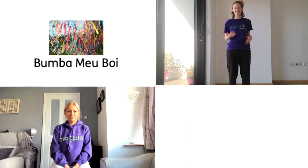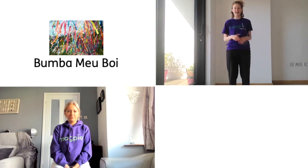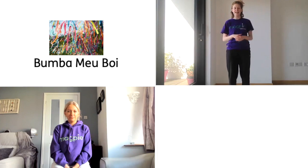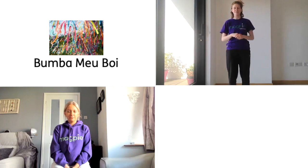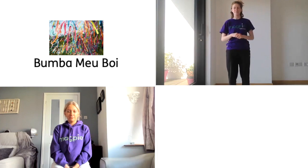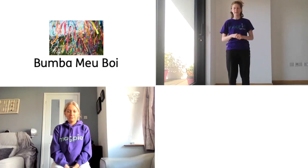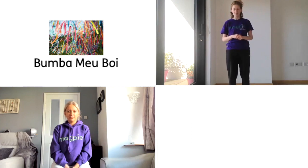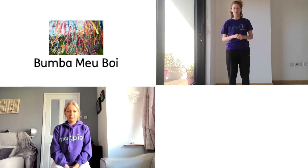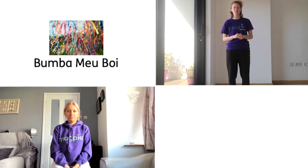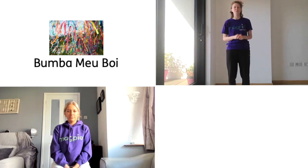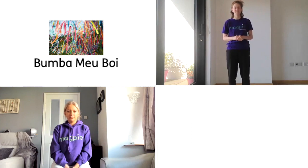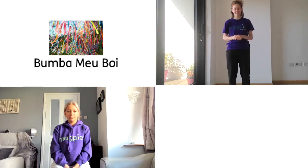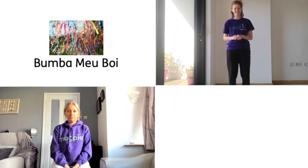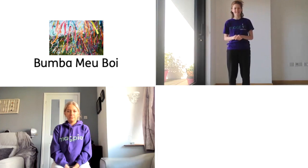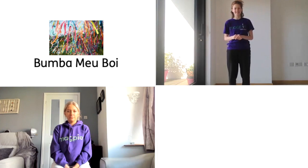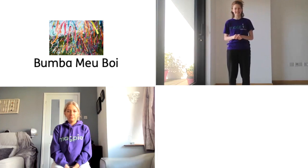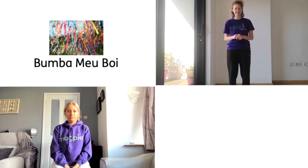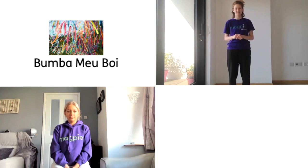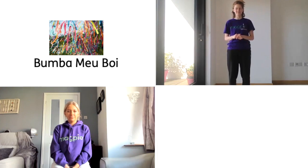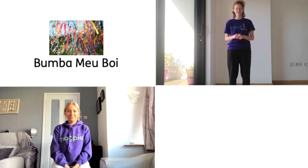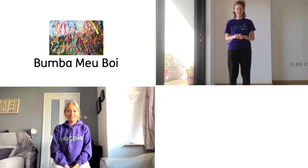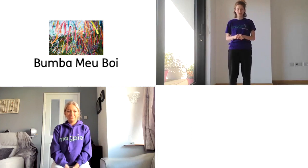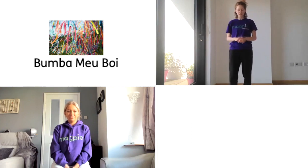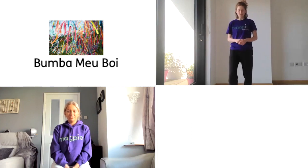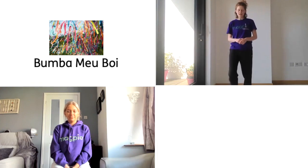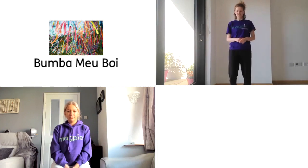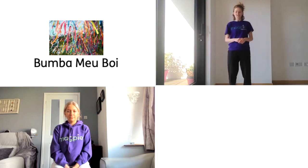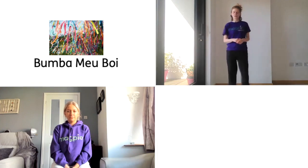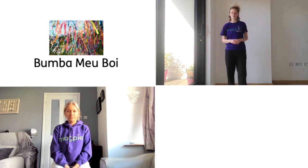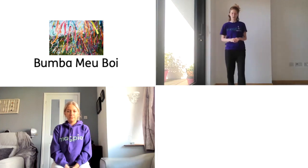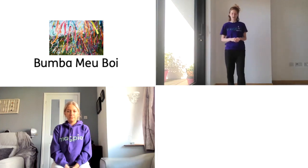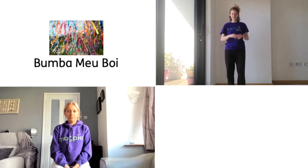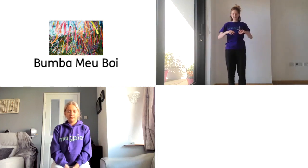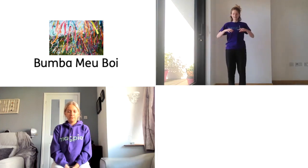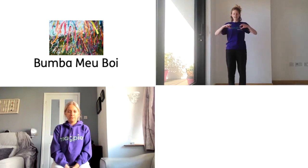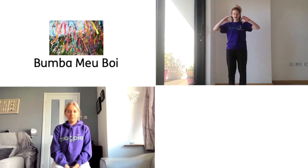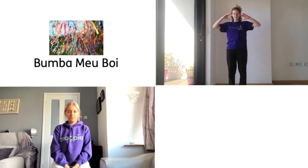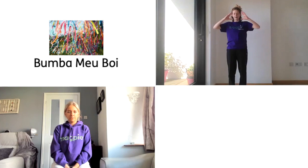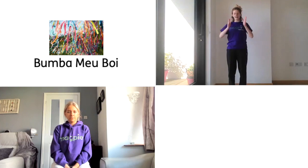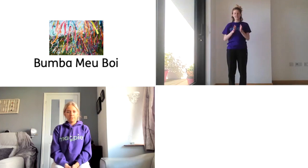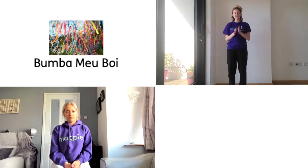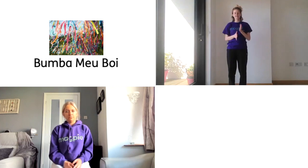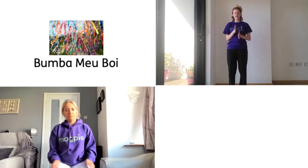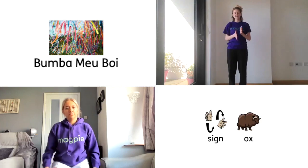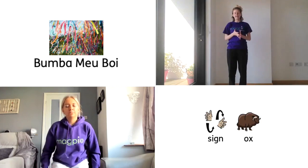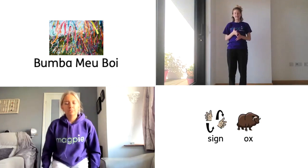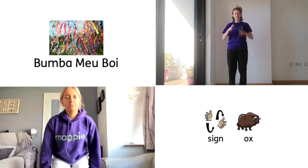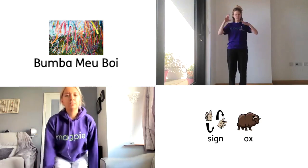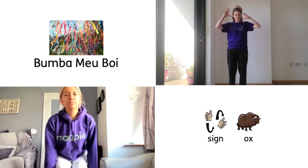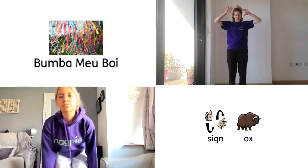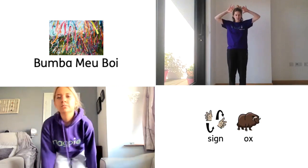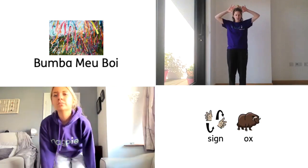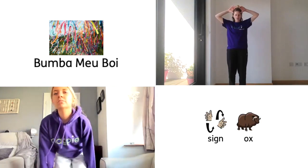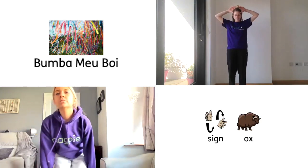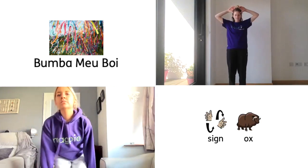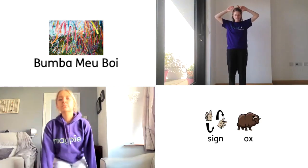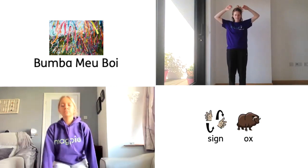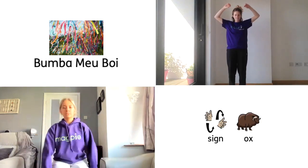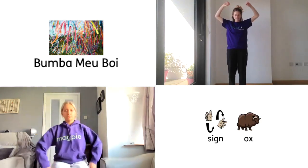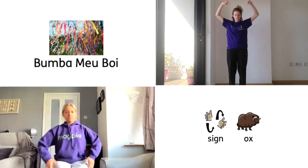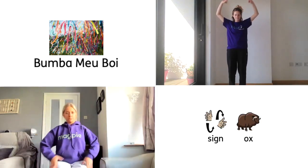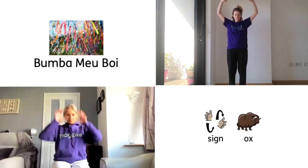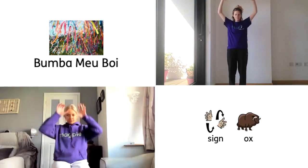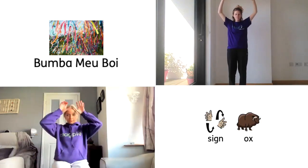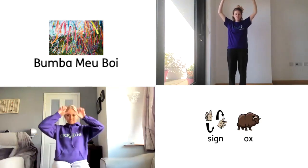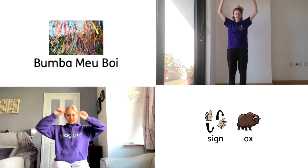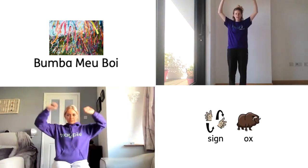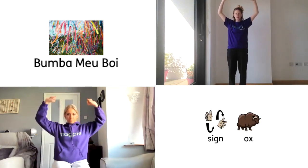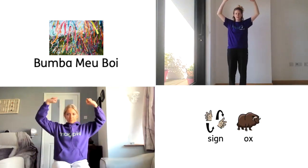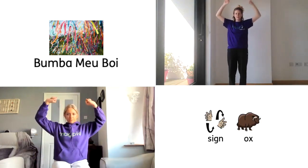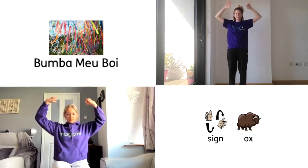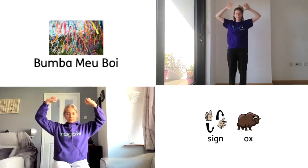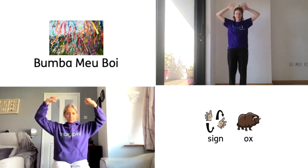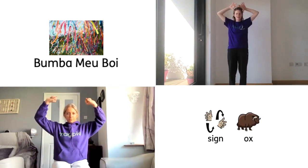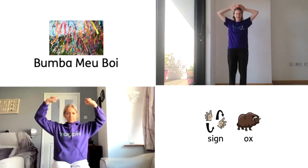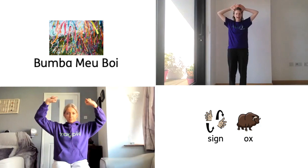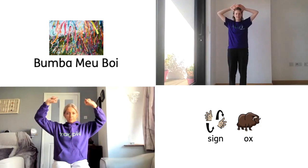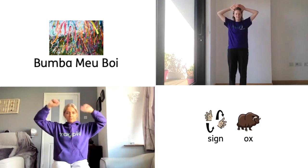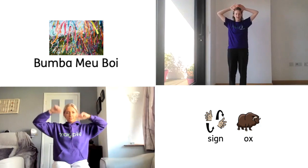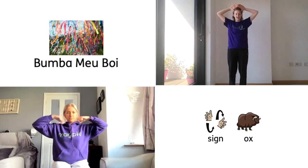a miolo dance today so we're going to start by signing box and i'm going to imagine i have my